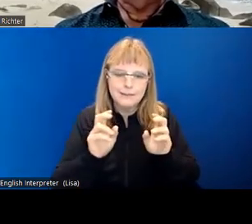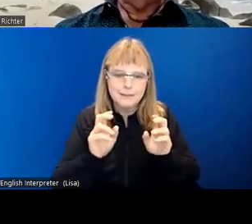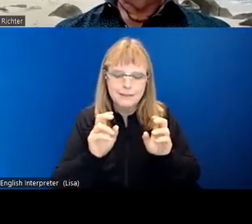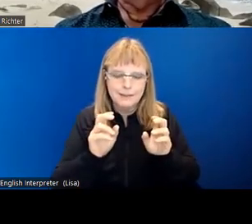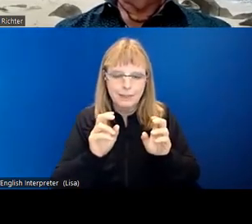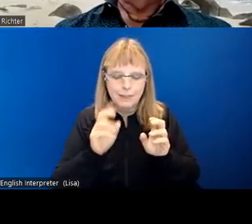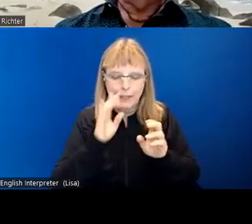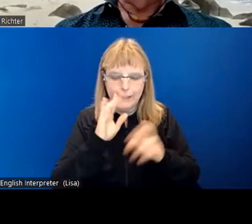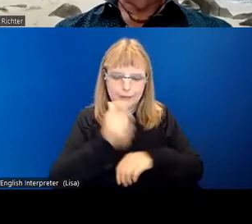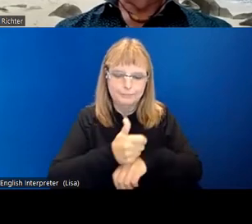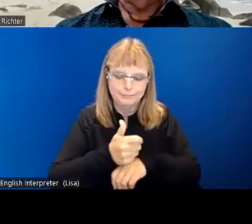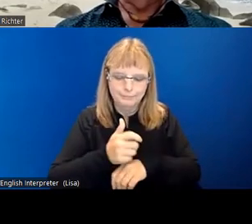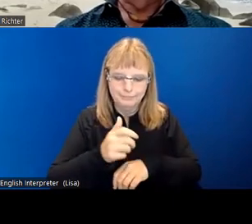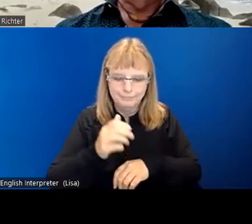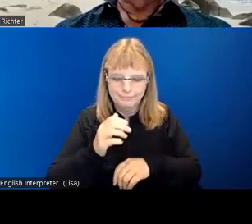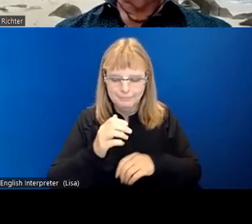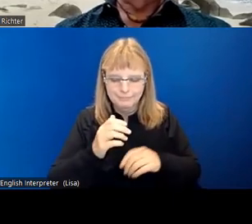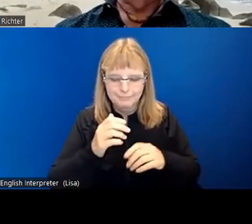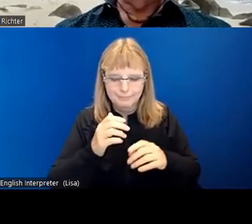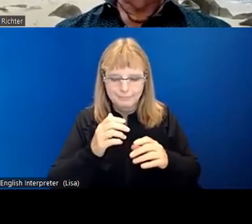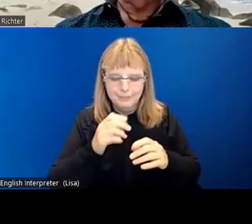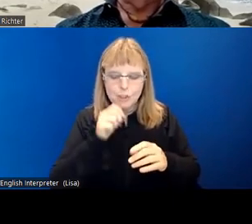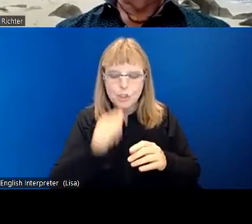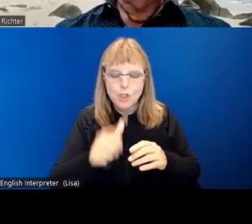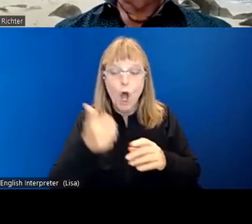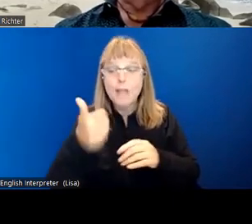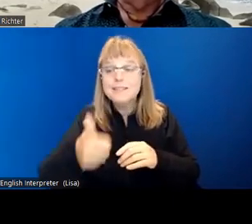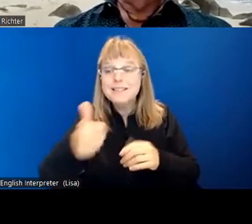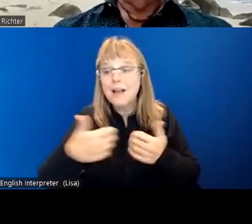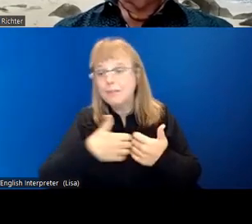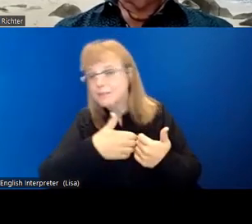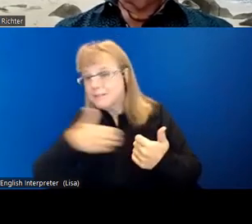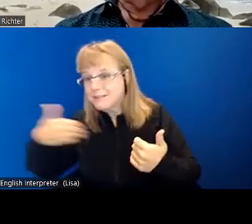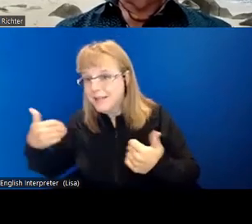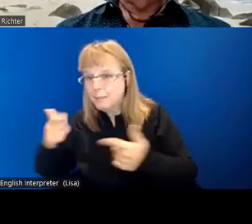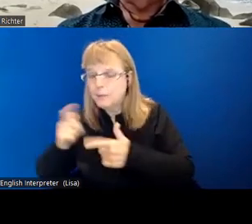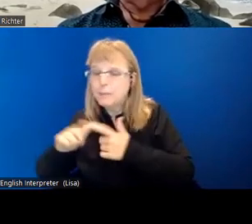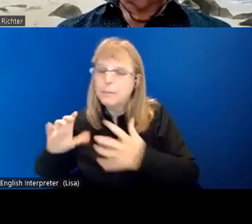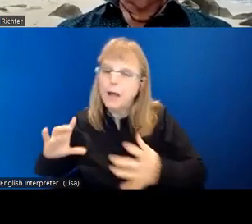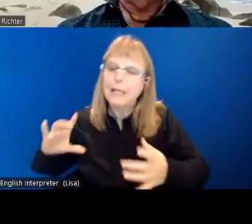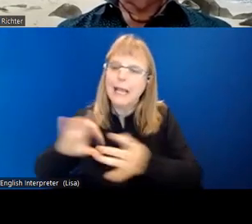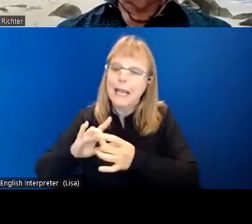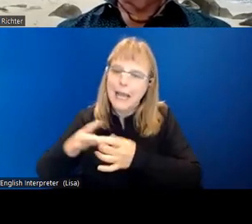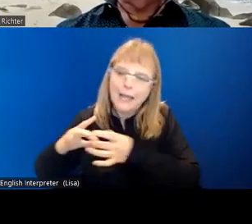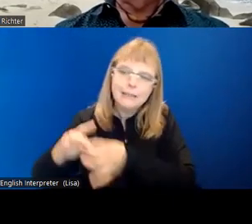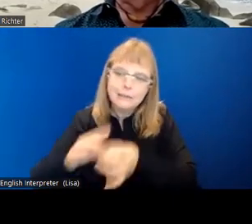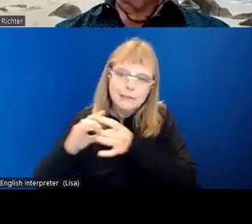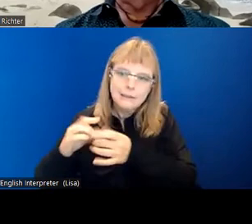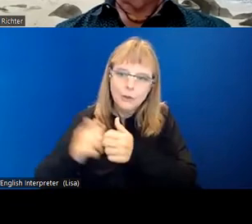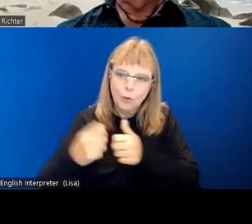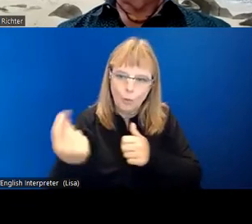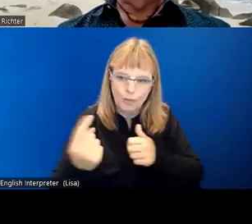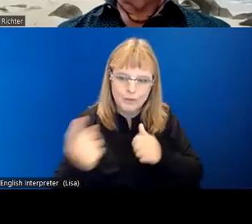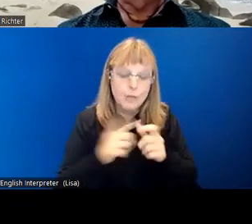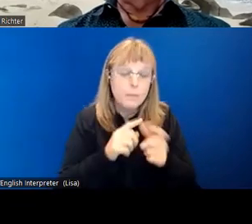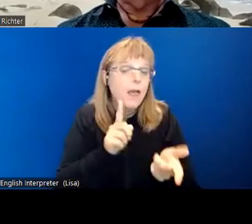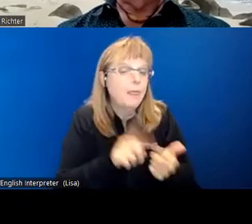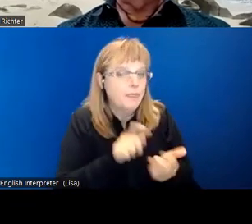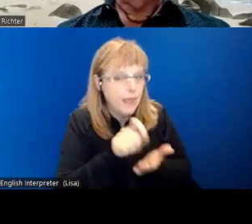rather than just being your own sort of island in the field, is useful too. And then taking notes and doing the follow up.